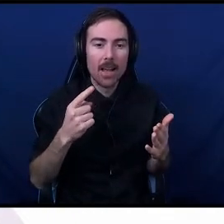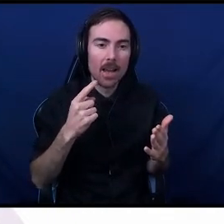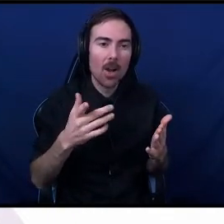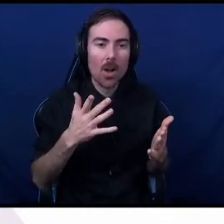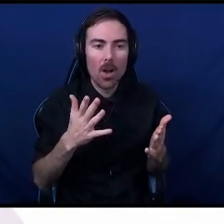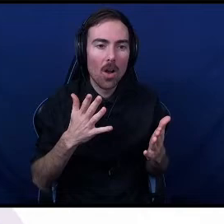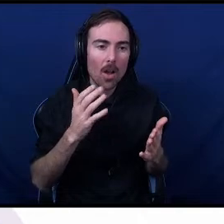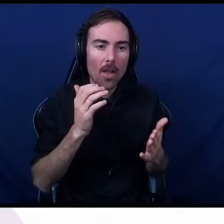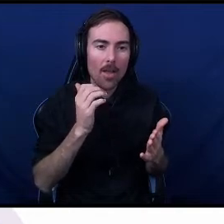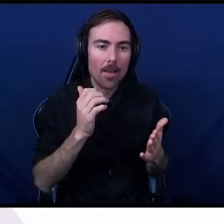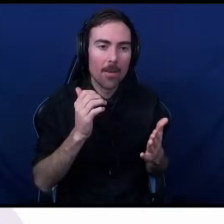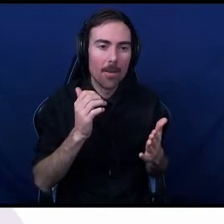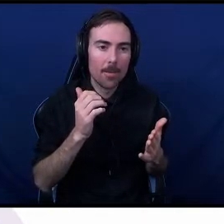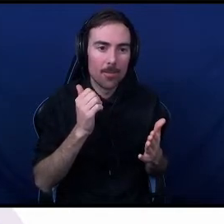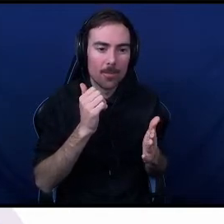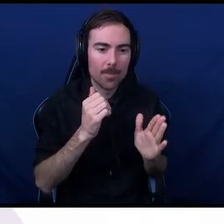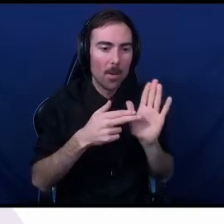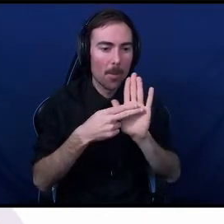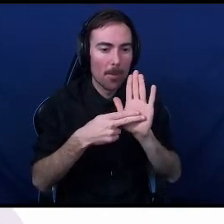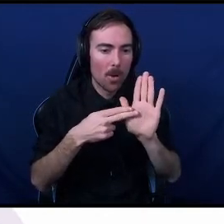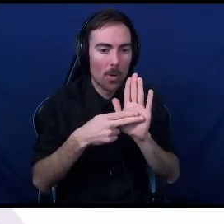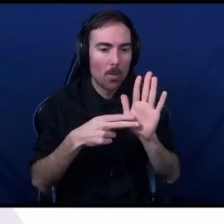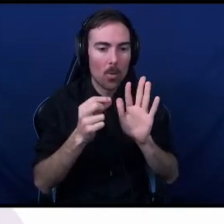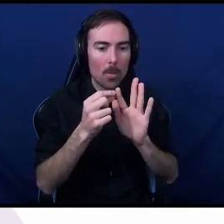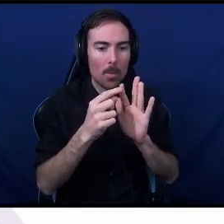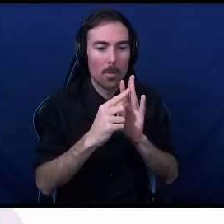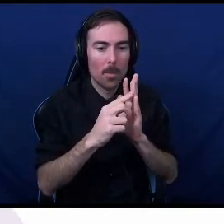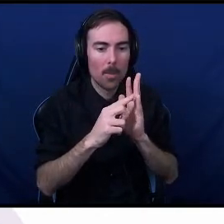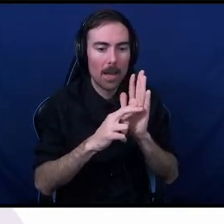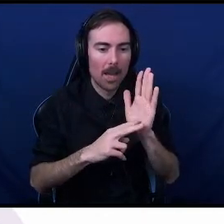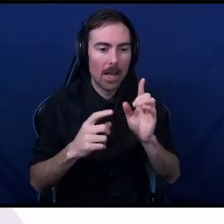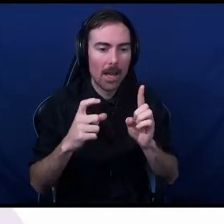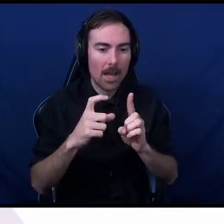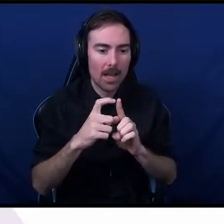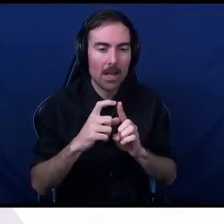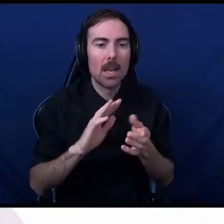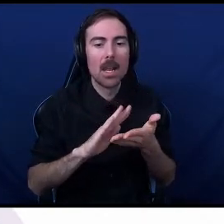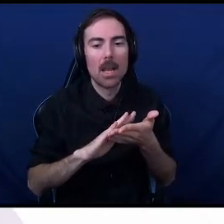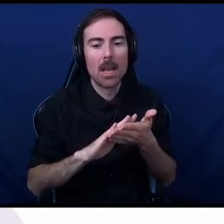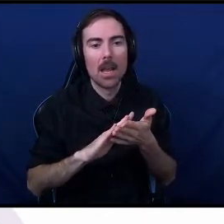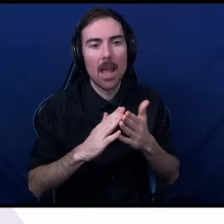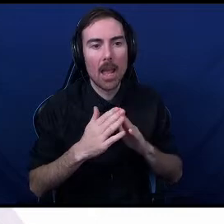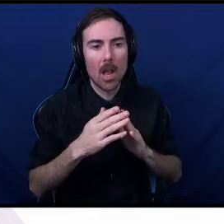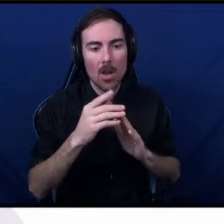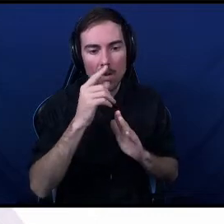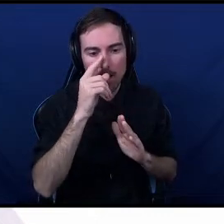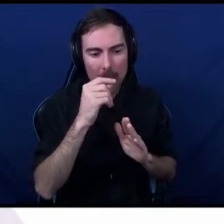numbers around this of the buying power of of people with disability, and their close family and friends. There was